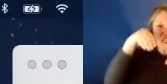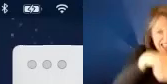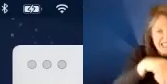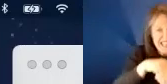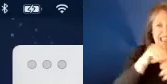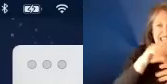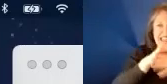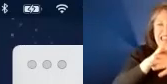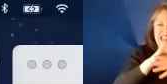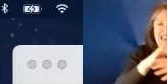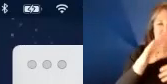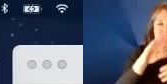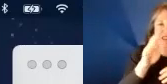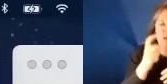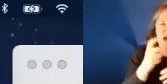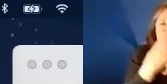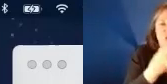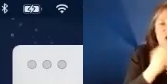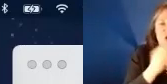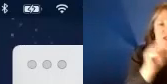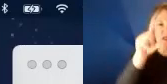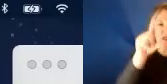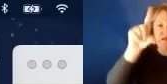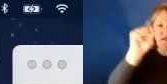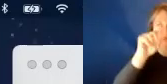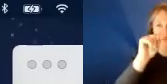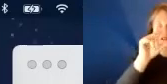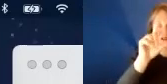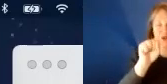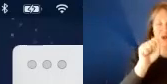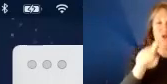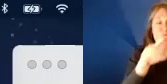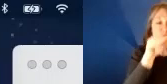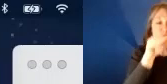box. Using these tools. 06:57:29 So you marked the text you want to